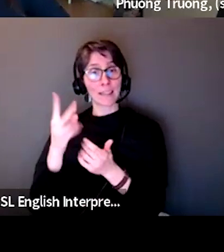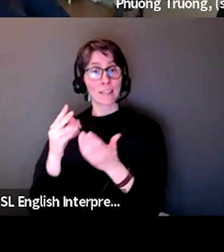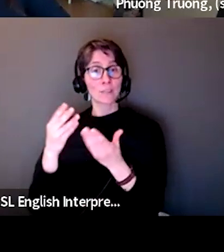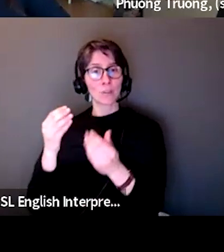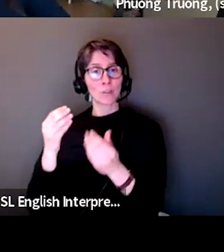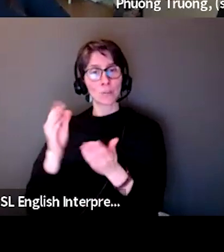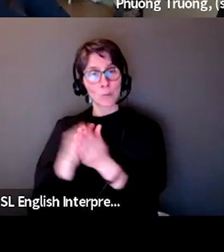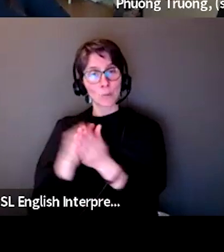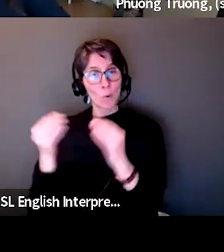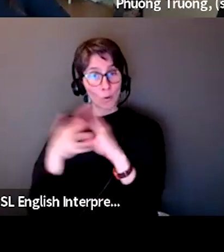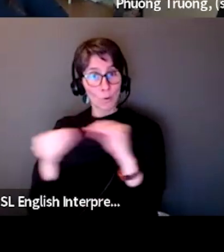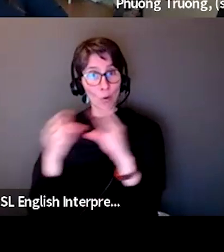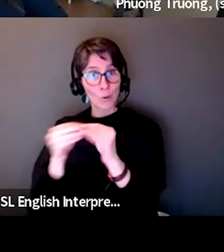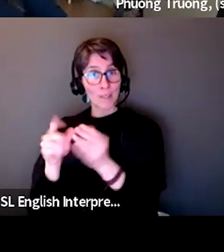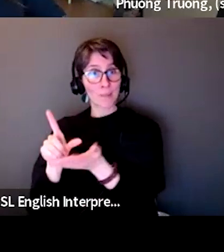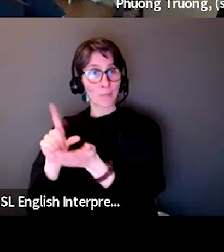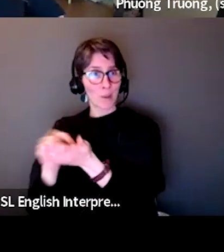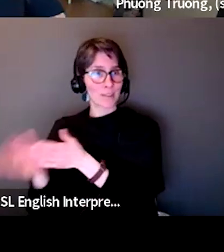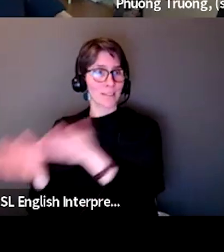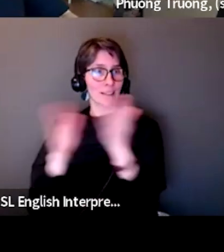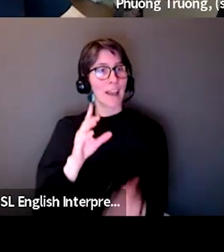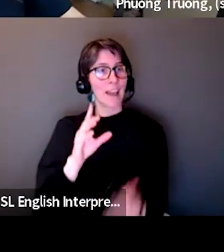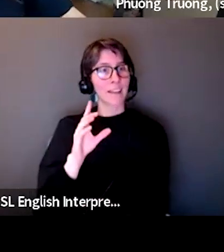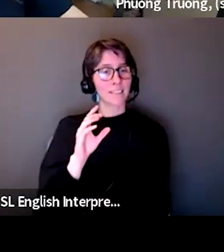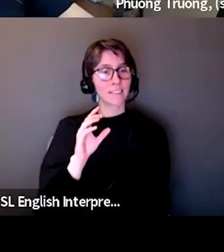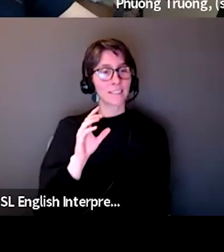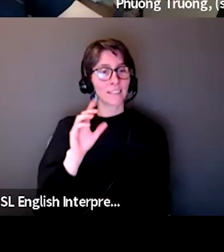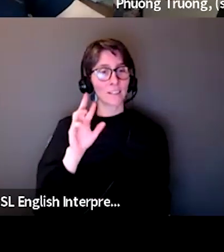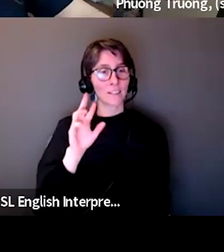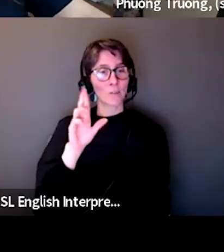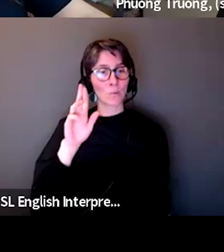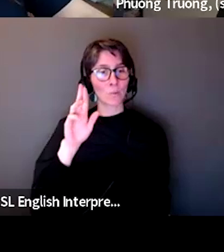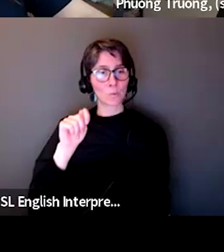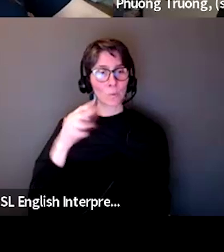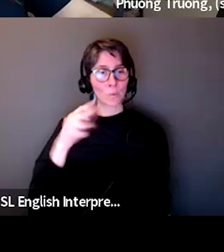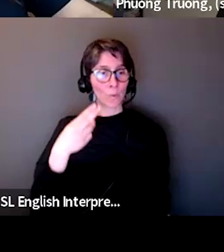We have some questions that we're going to run through here. And then as mentioned earlier,